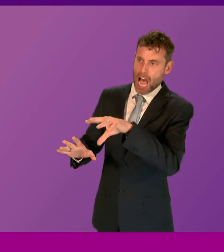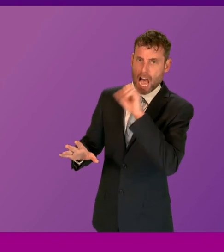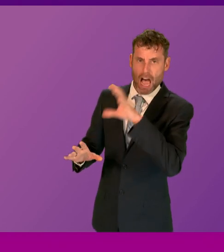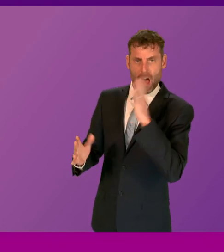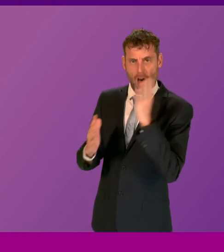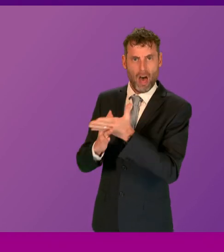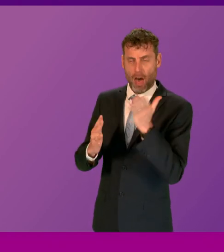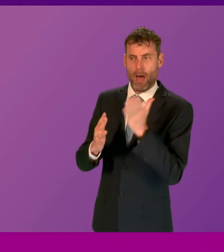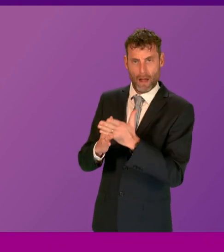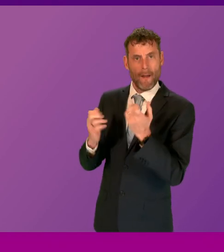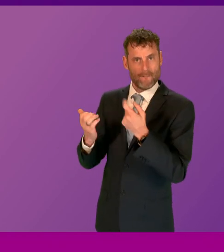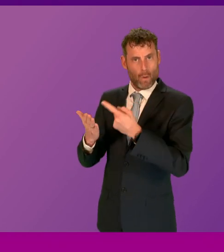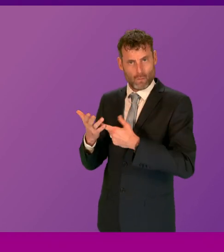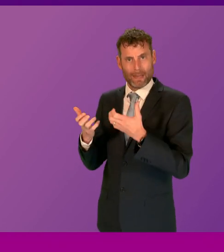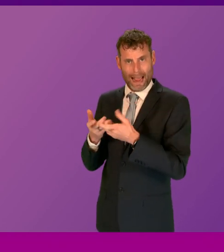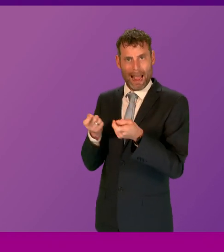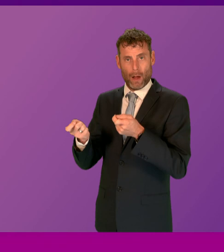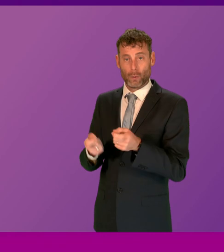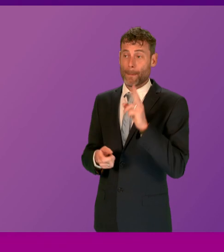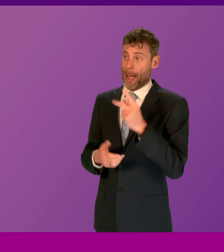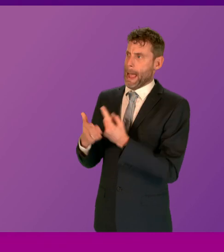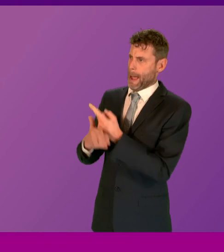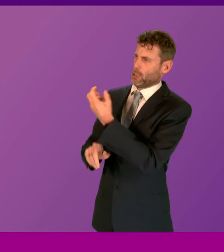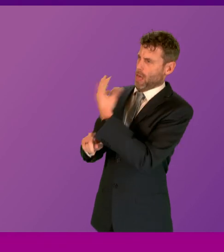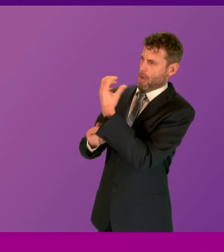I assure them that we will certainly review today’s events.